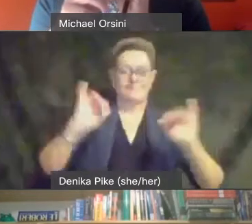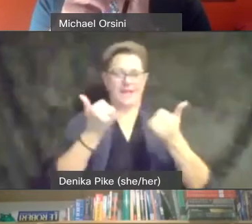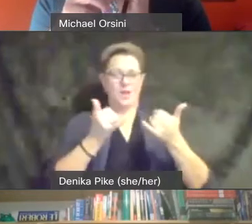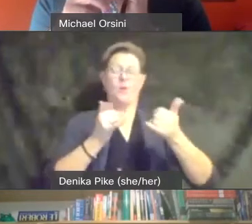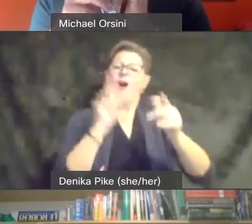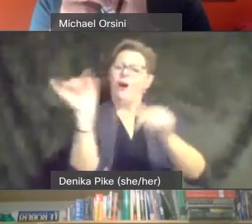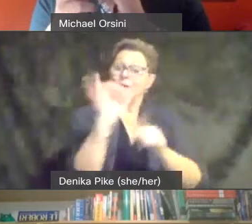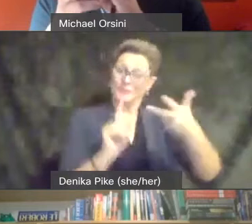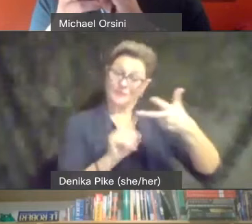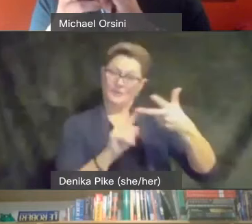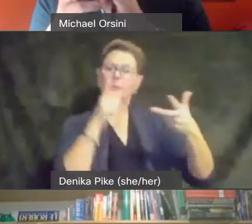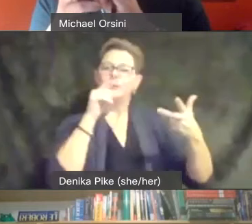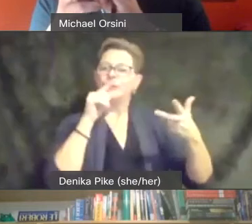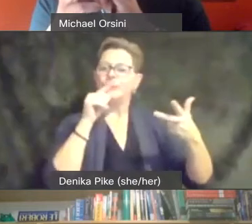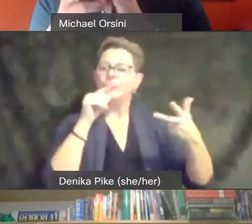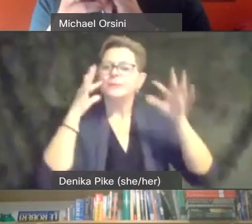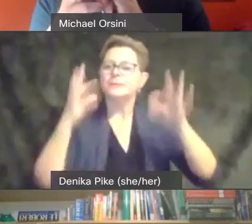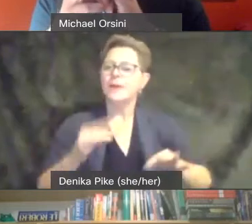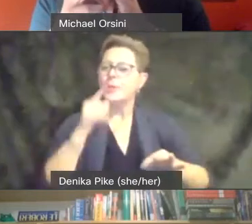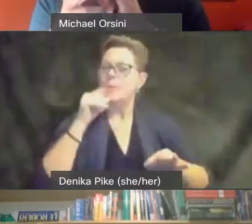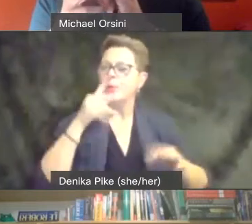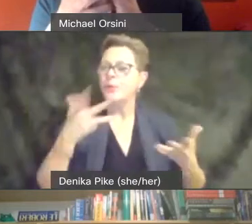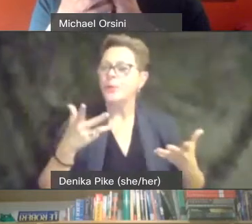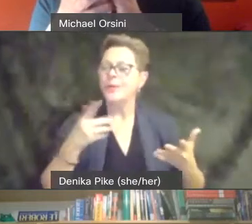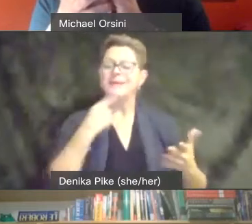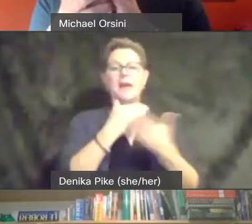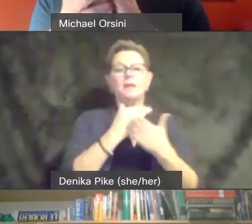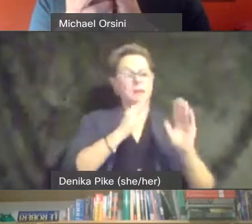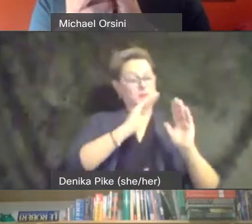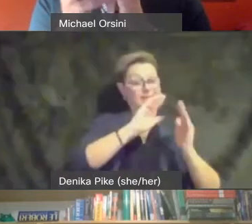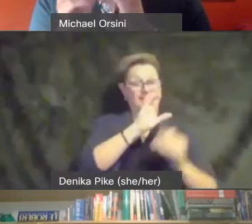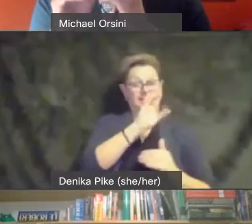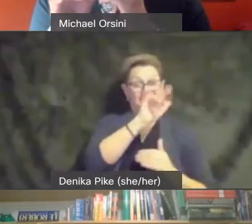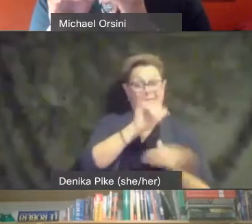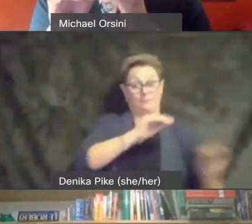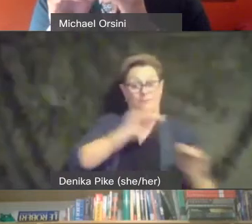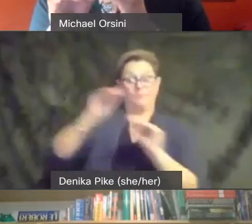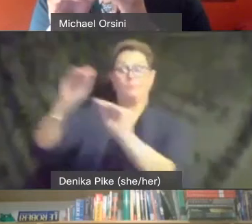All of these questions about Earl displacement about whether you have a right to go to the cottage or not.